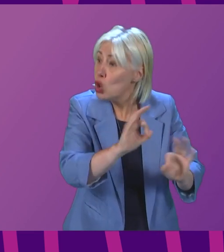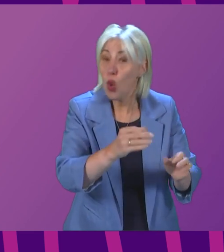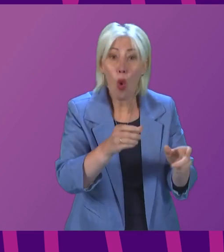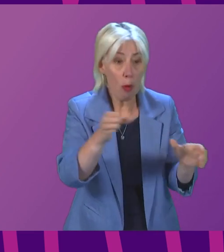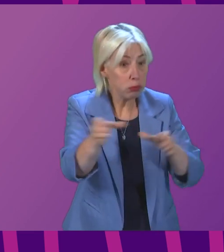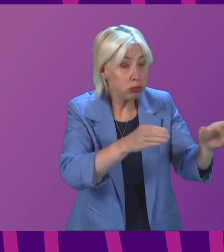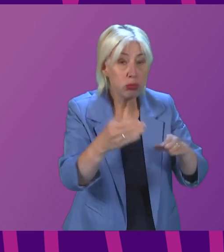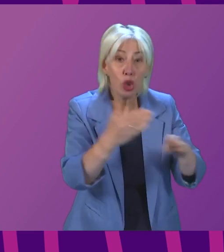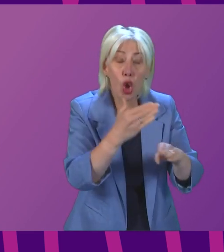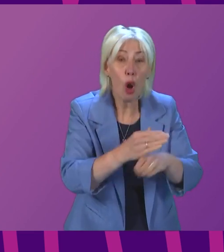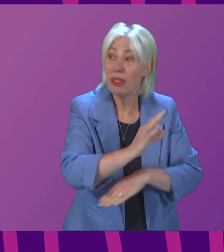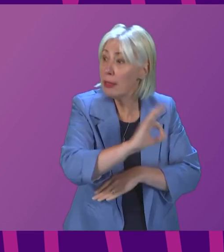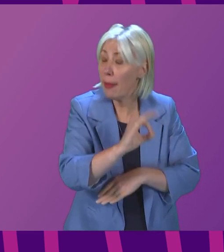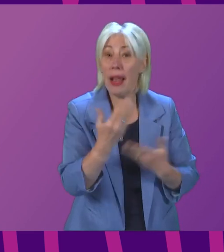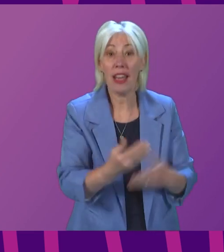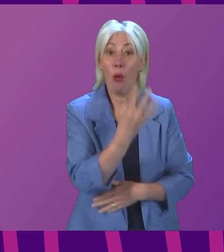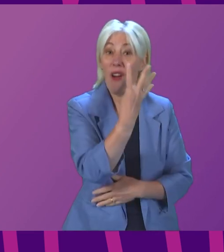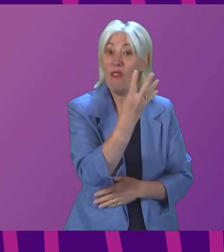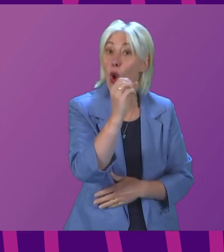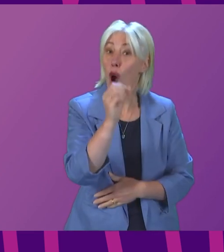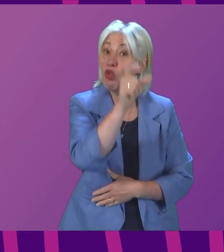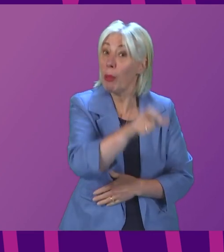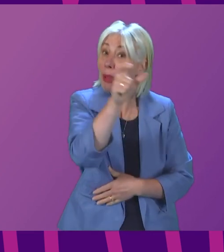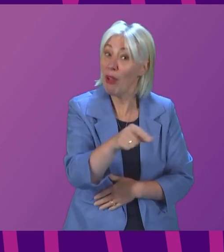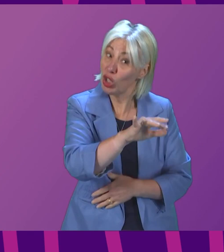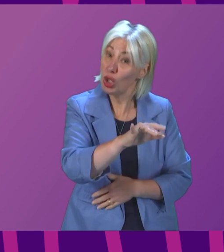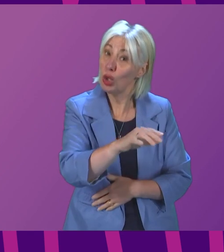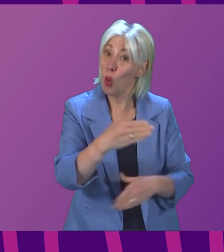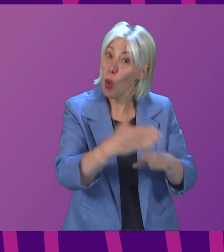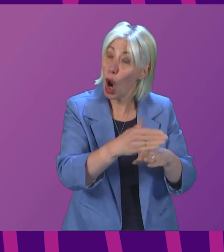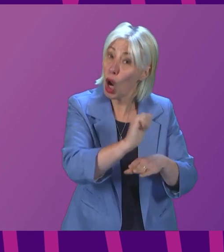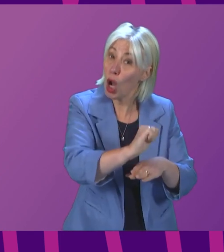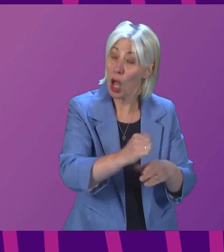Right now, we have more than 400 people employed in that shipyard, and we intend to do everything